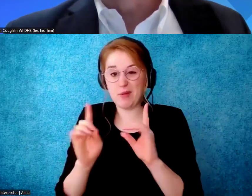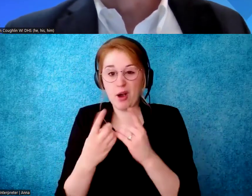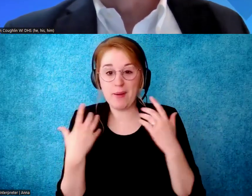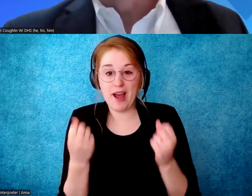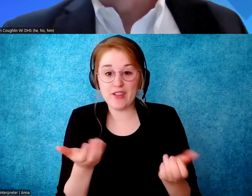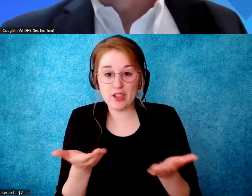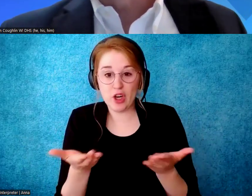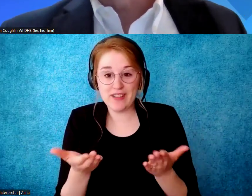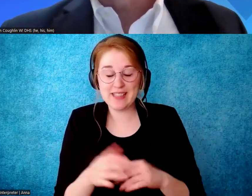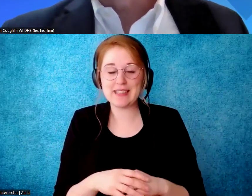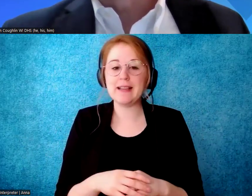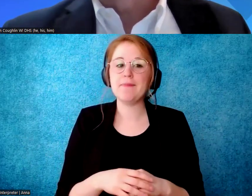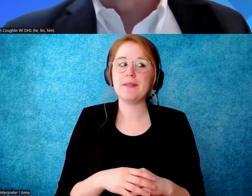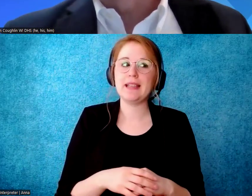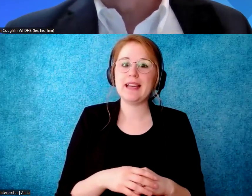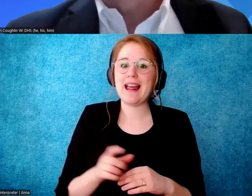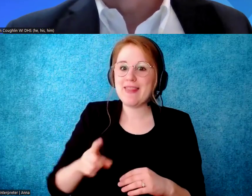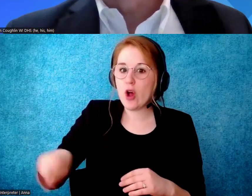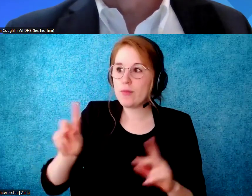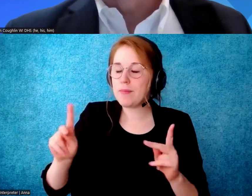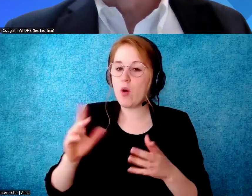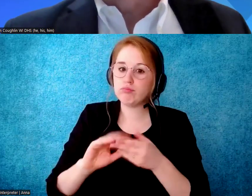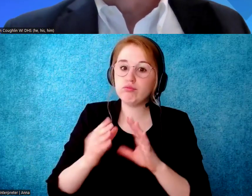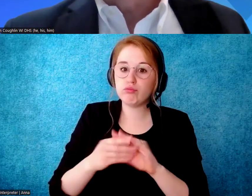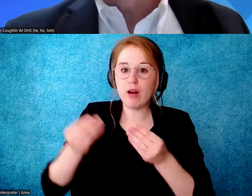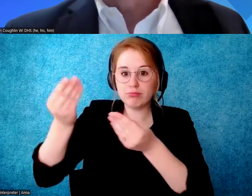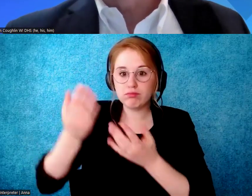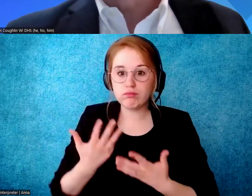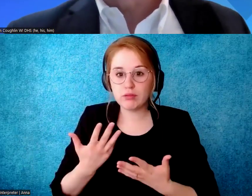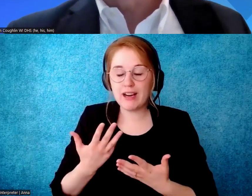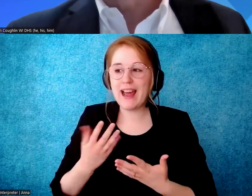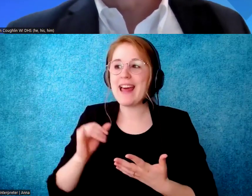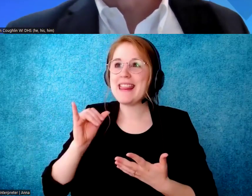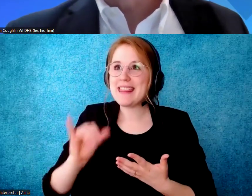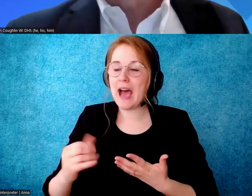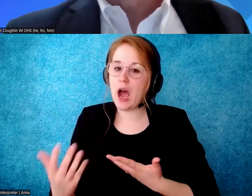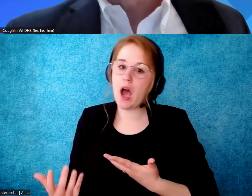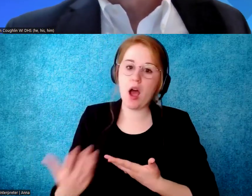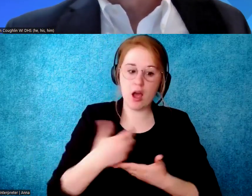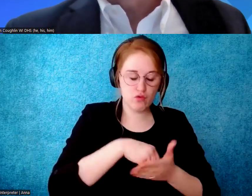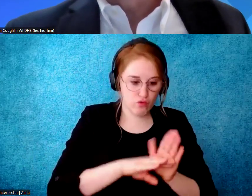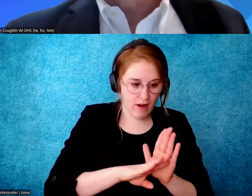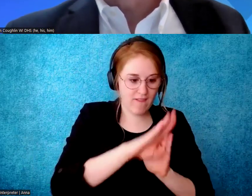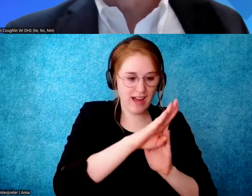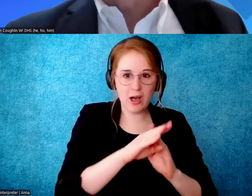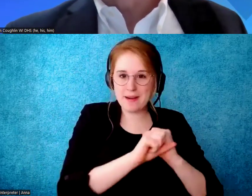And I think that was integral to having a true campaign that resonated with people because it was real, it's really what people said